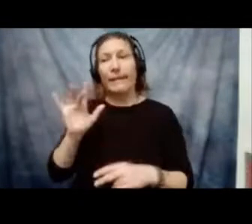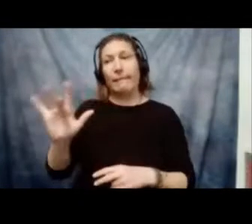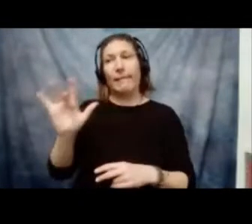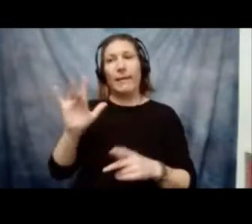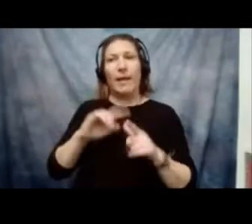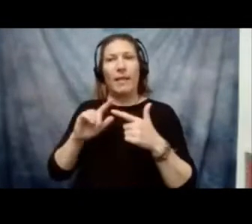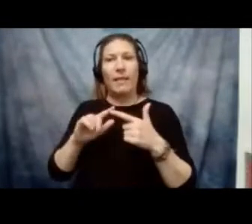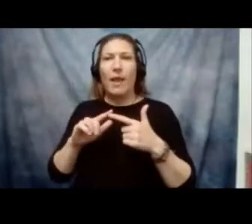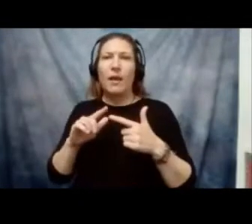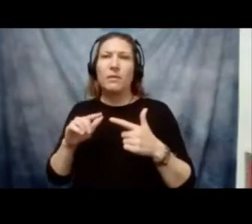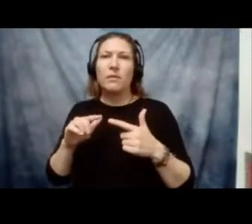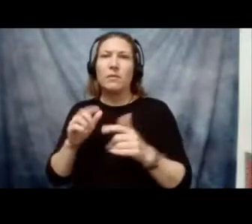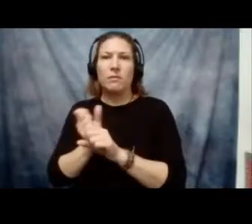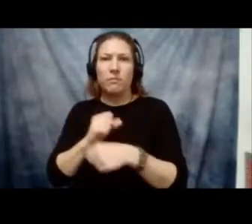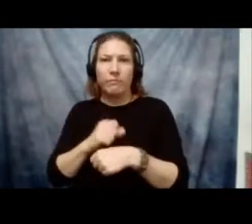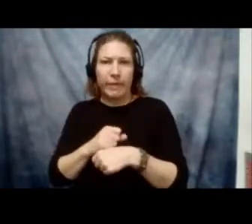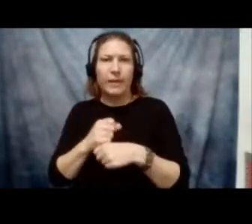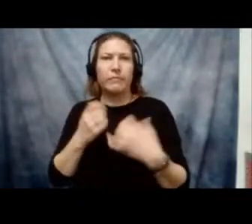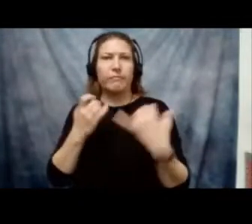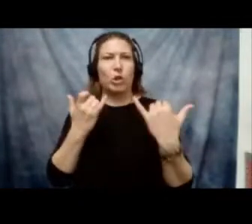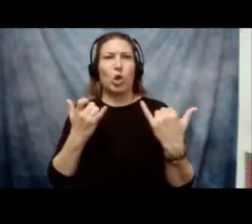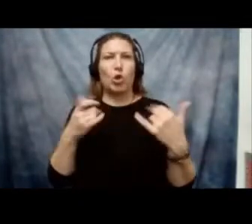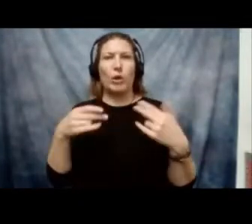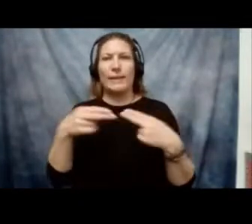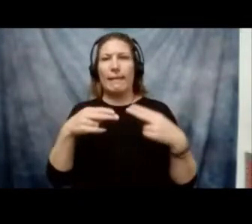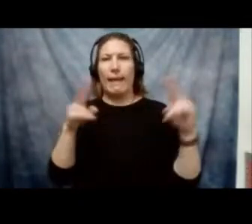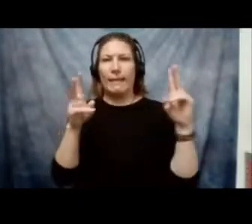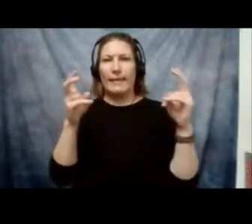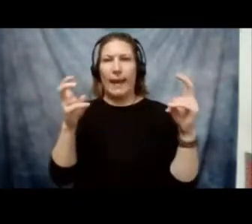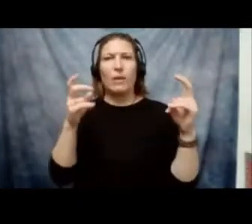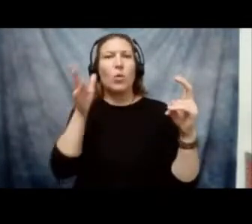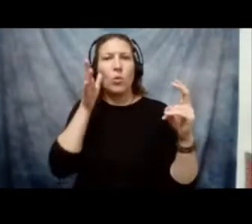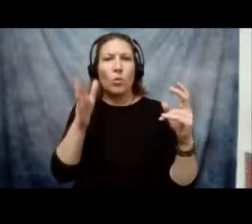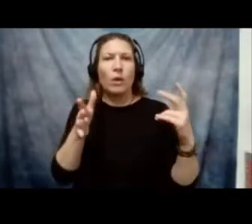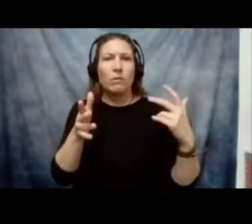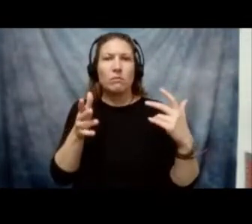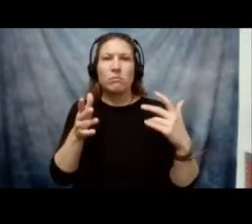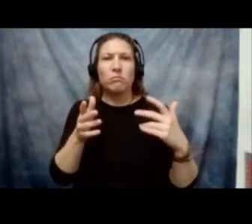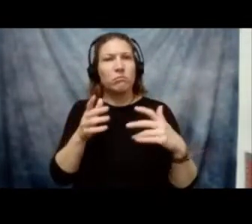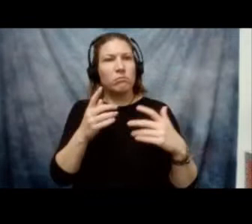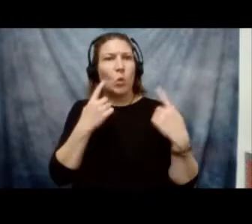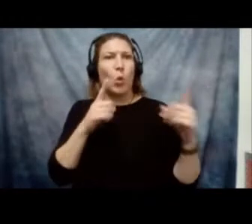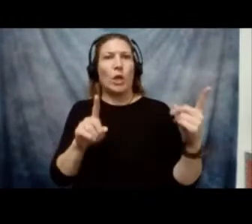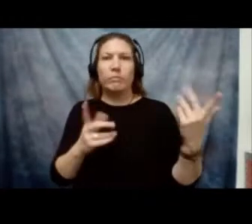a slide title so that will actually work as well so that's some of the things that i try to do as